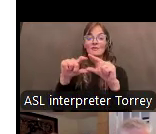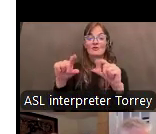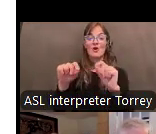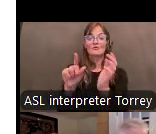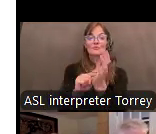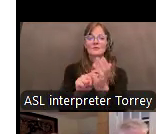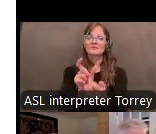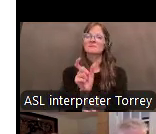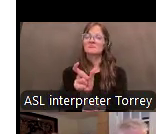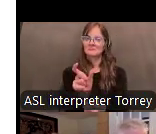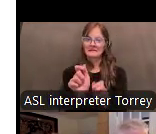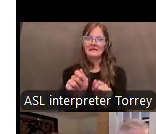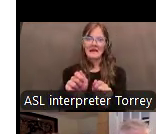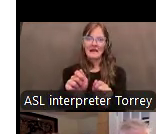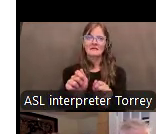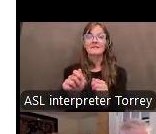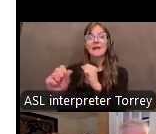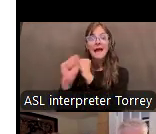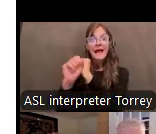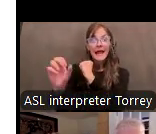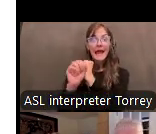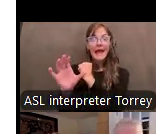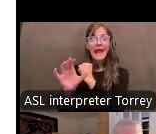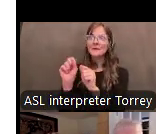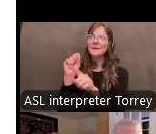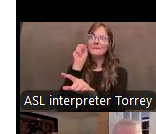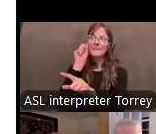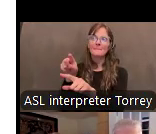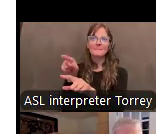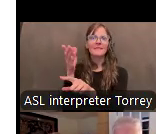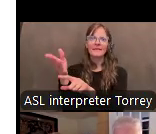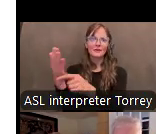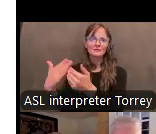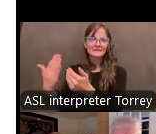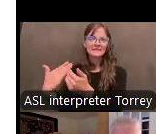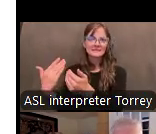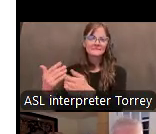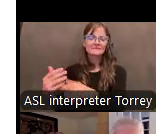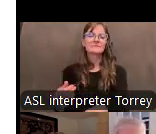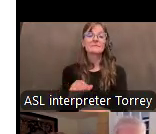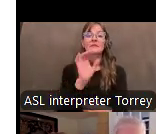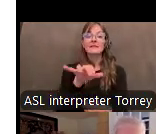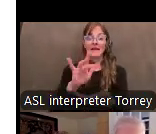The site content is easily readable on both mobile and desktop browsers. Now this sounds kinda like, yeah, so what,